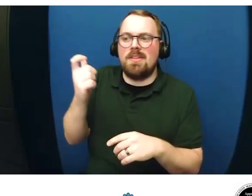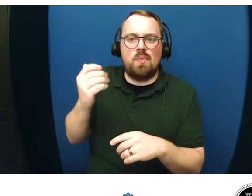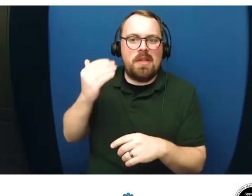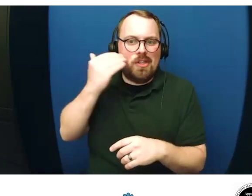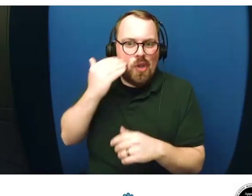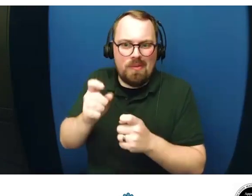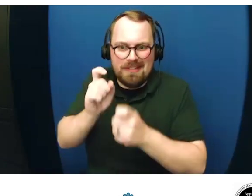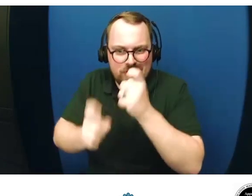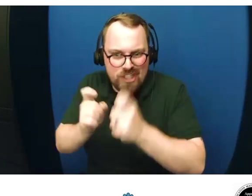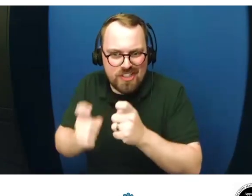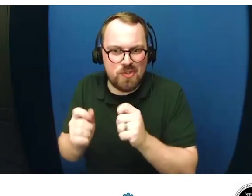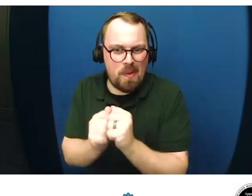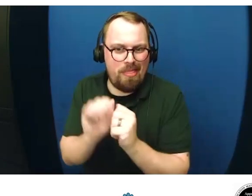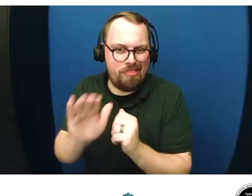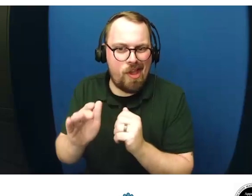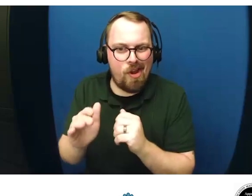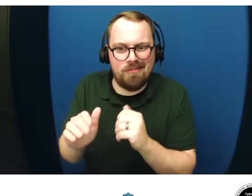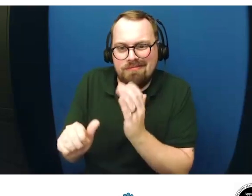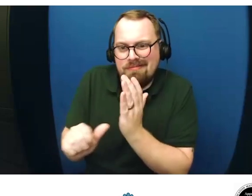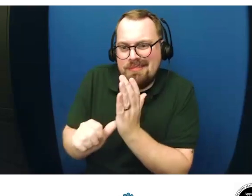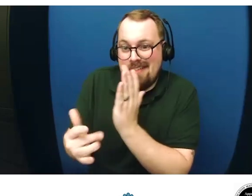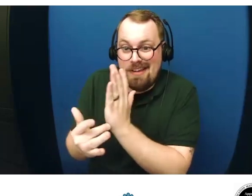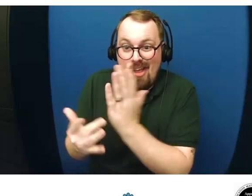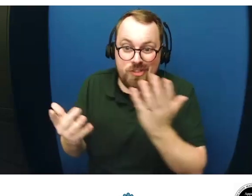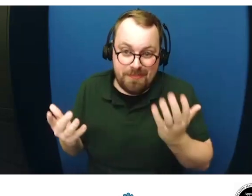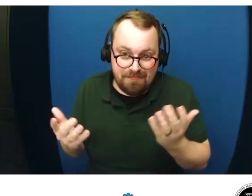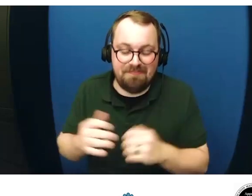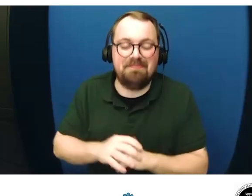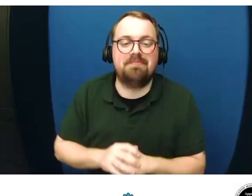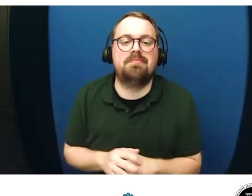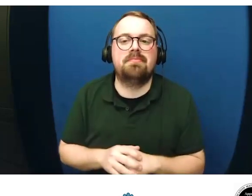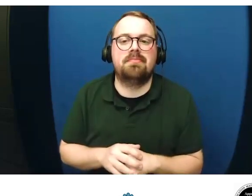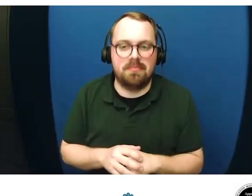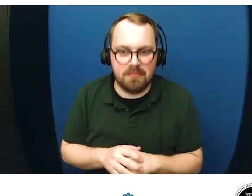implant...implants are programmed, I guess more...more hearing aids. But...